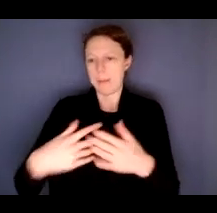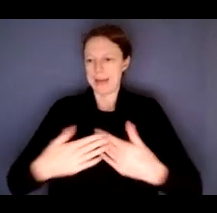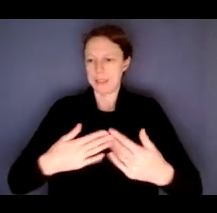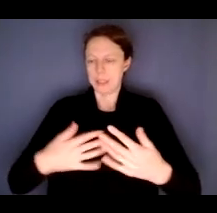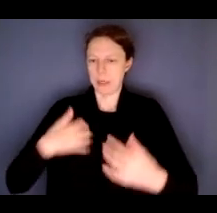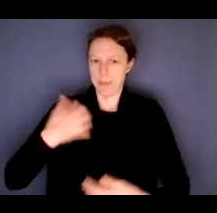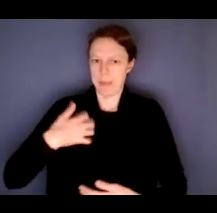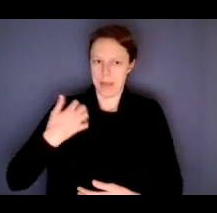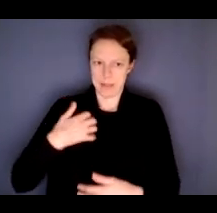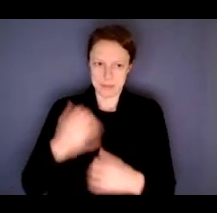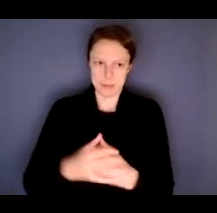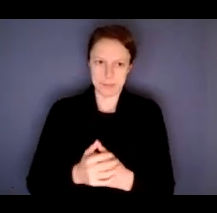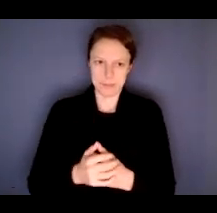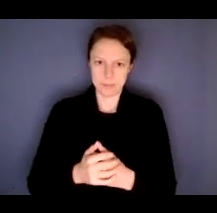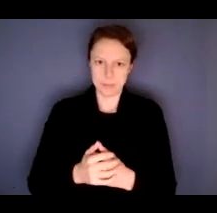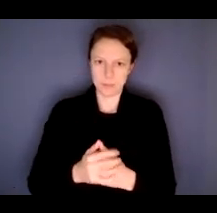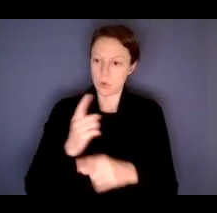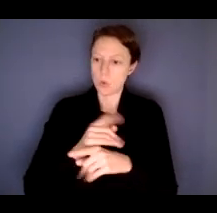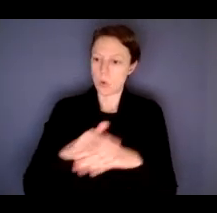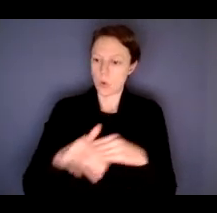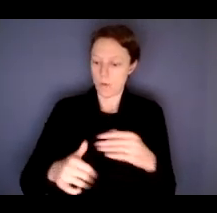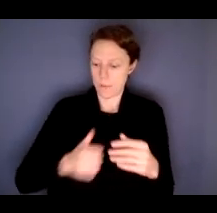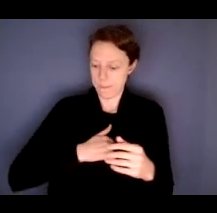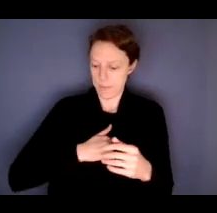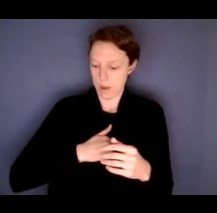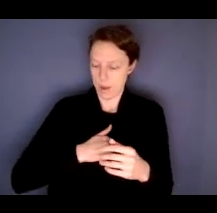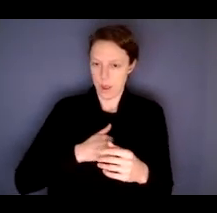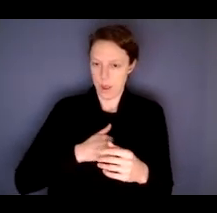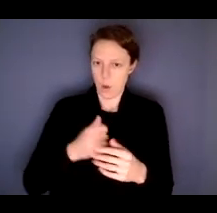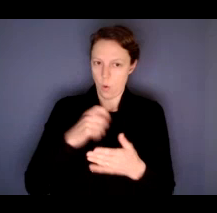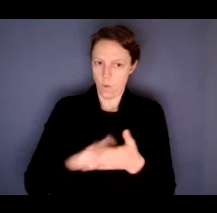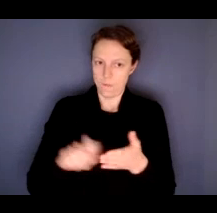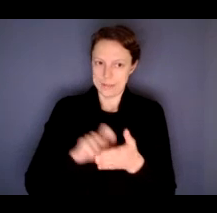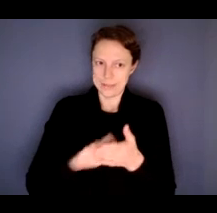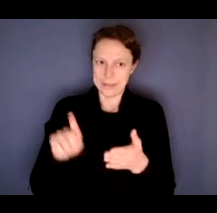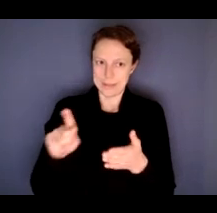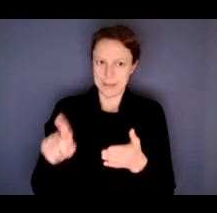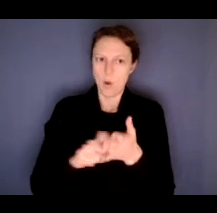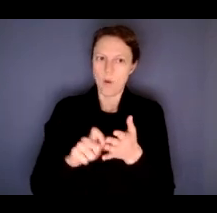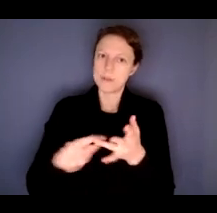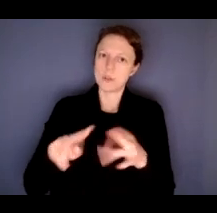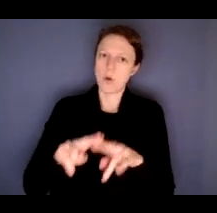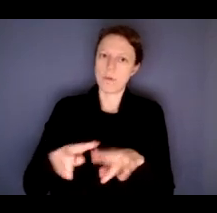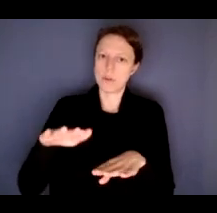office. So this is the Office of Child and Family Official Solicitor, which was created 1st of July